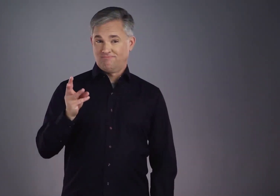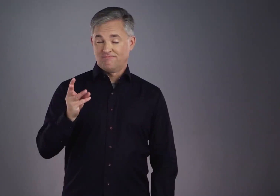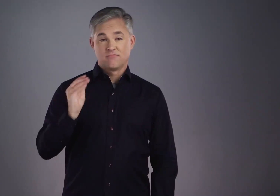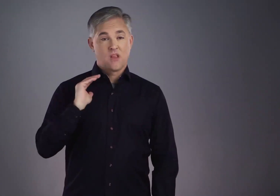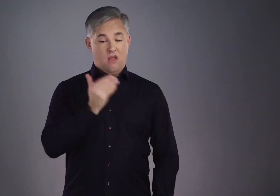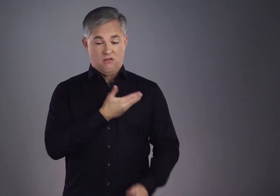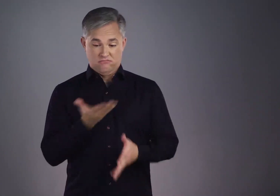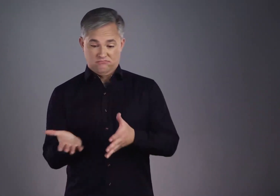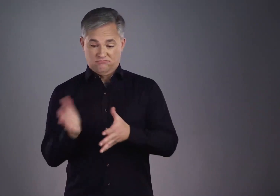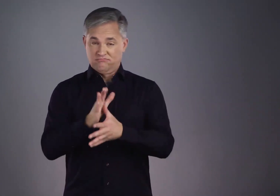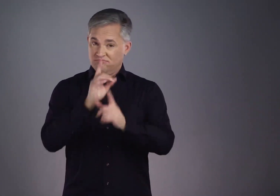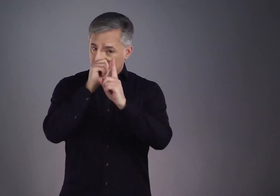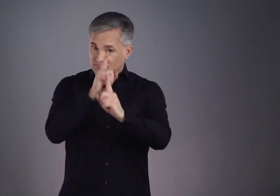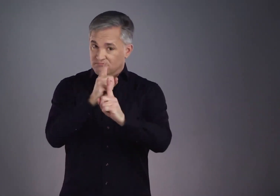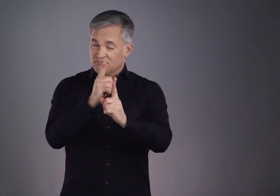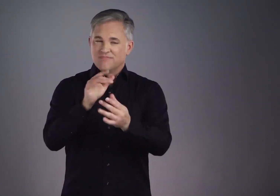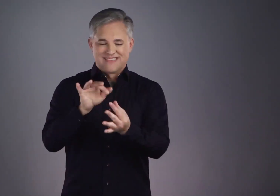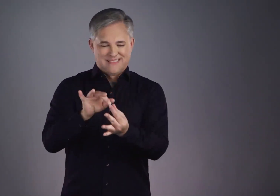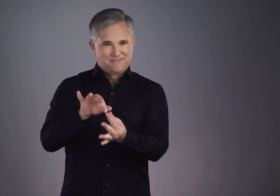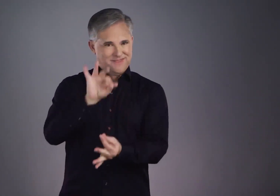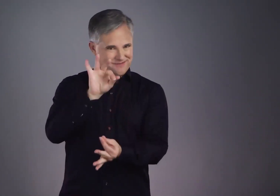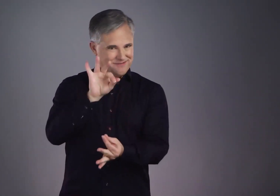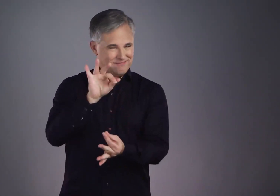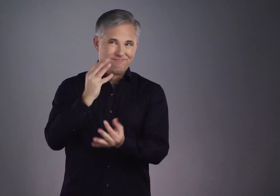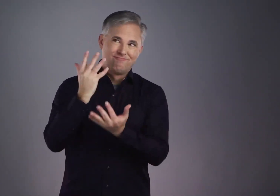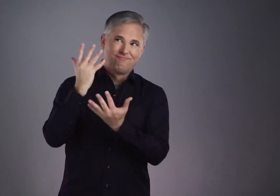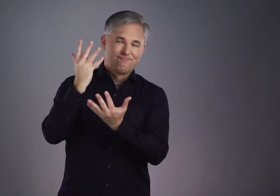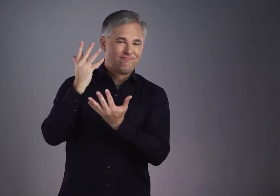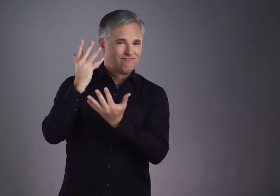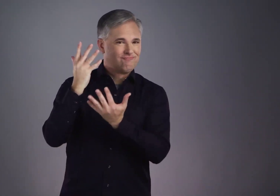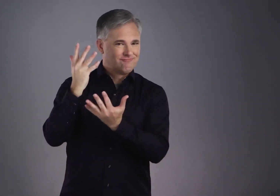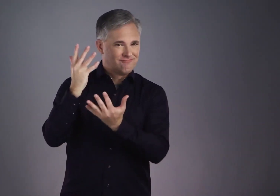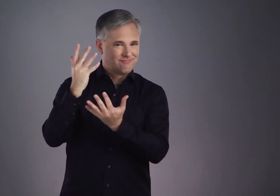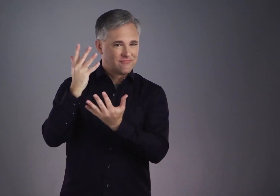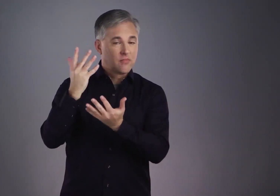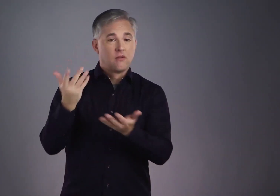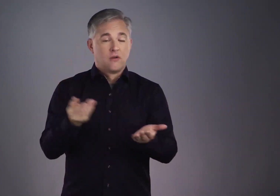6. — Problems of money, property, and authority